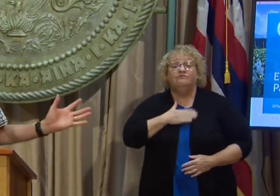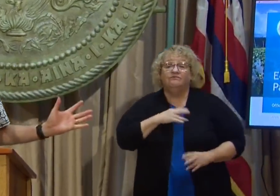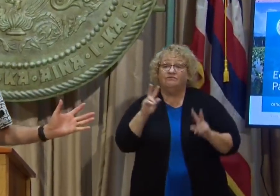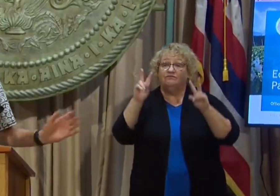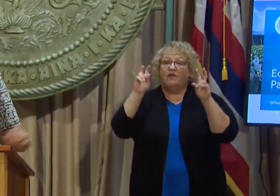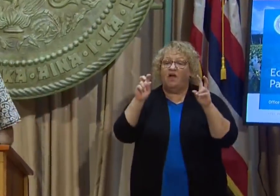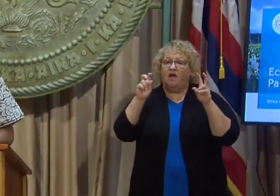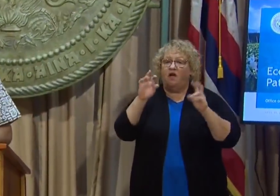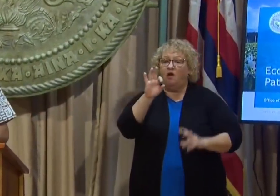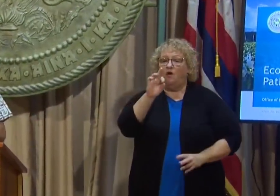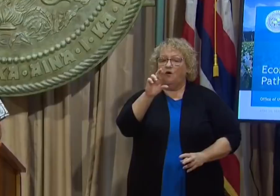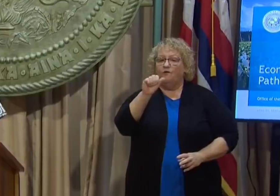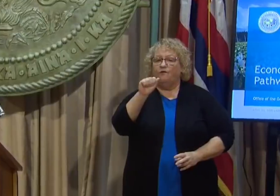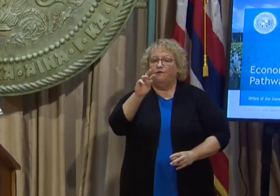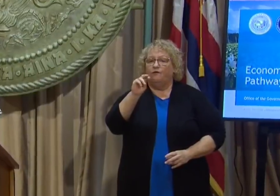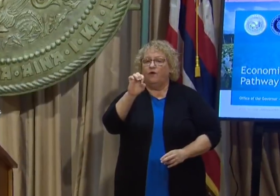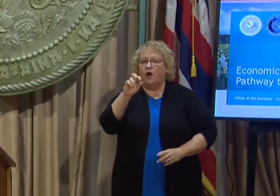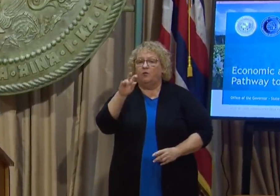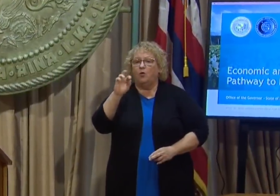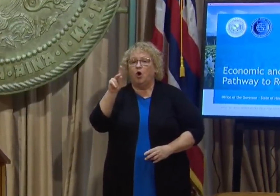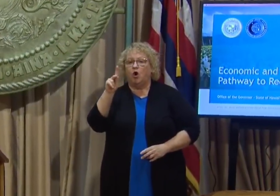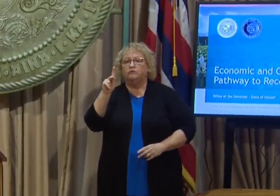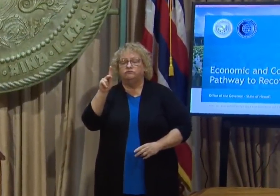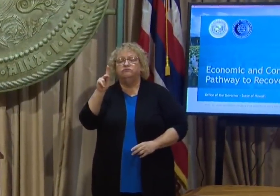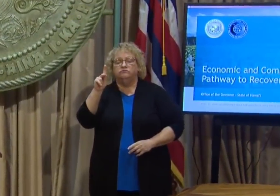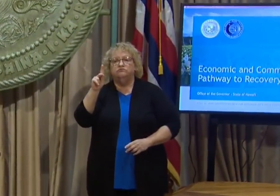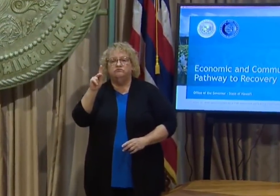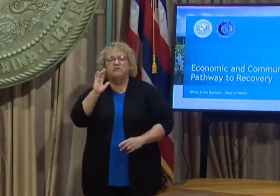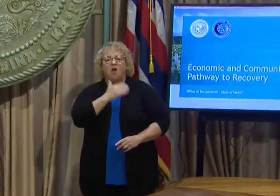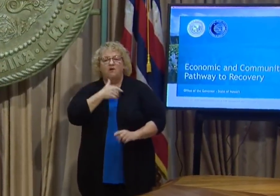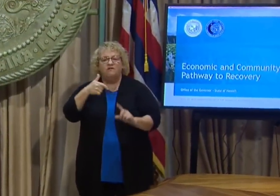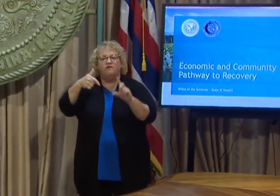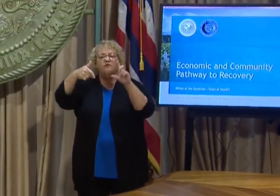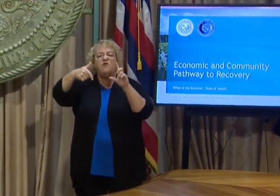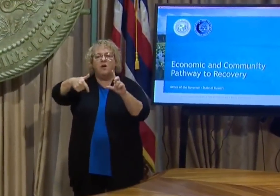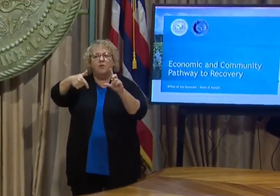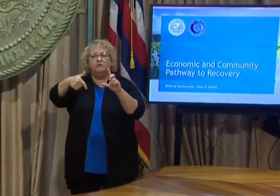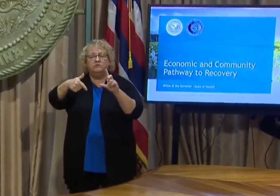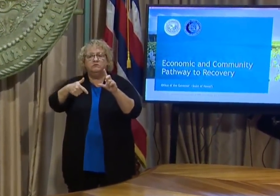TODAY SOMETHING THAT WE HAVE COME UP WITH AS OUR FRAMEWORK